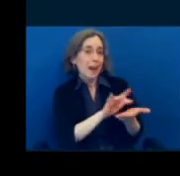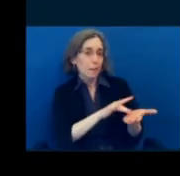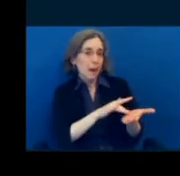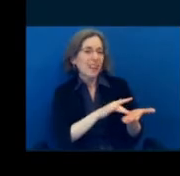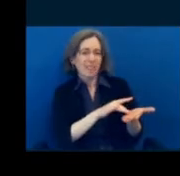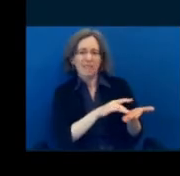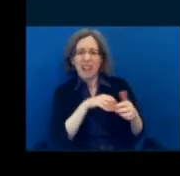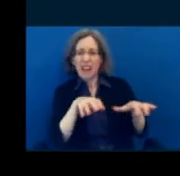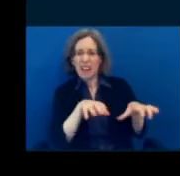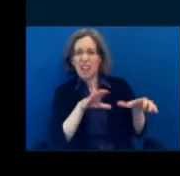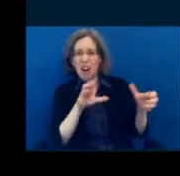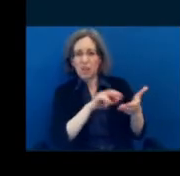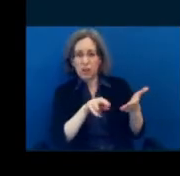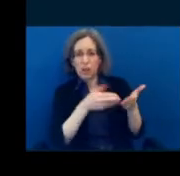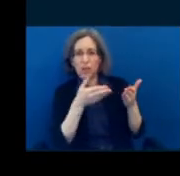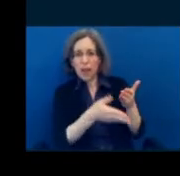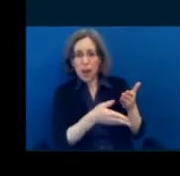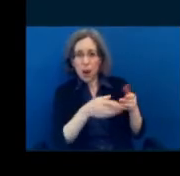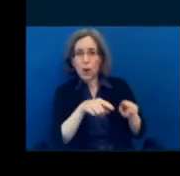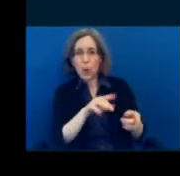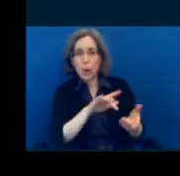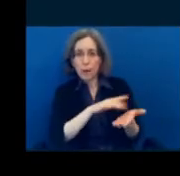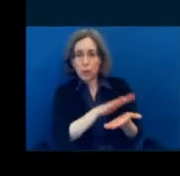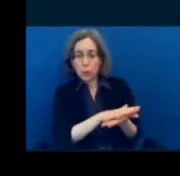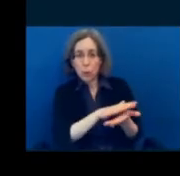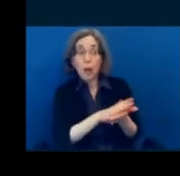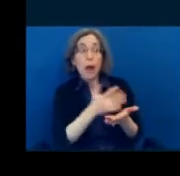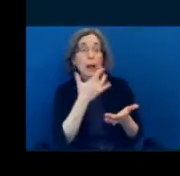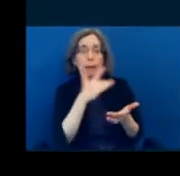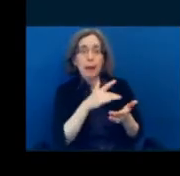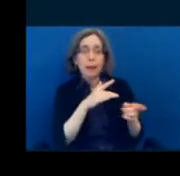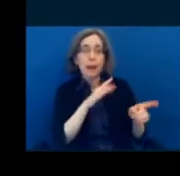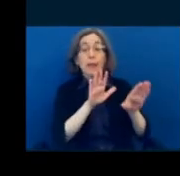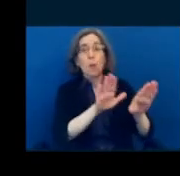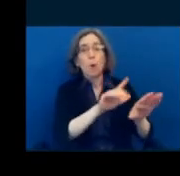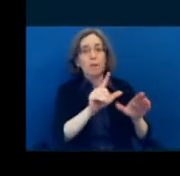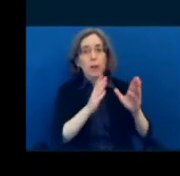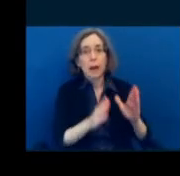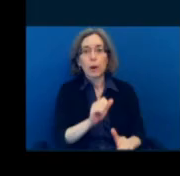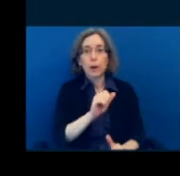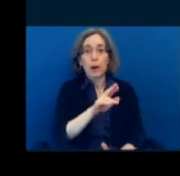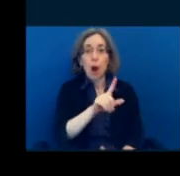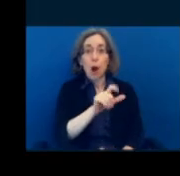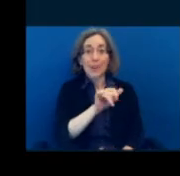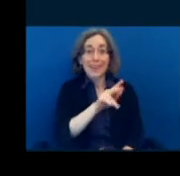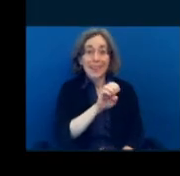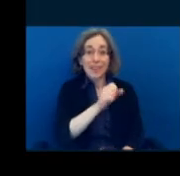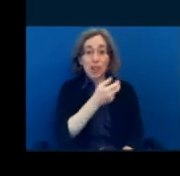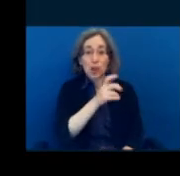MED SCHOOL AND LUCKILY FOR ME, THE WONDERFUL LIBRARIAN ARLENE [INDISCERNIBLE] REMEMBERED ME FROM 17 YEARS BEFORE AND SHE